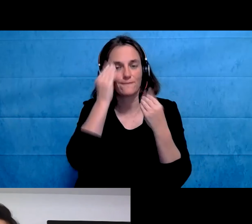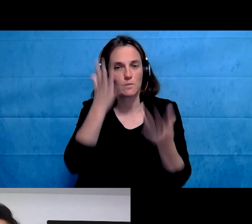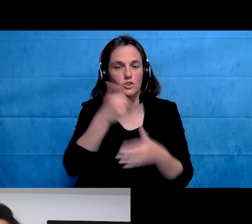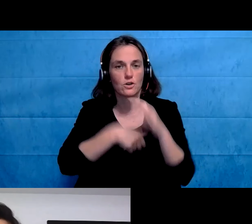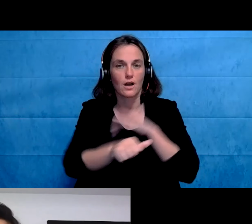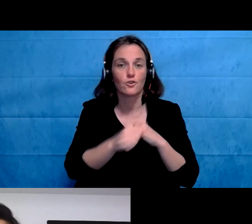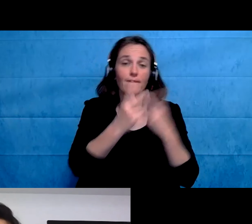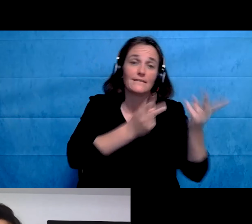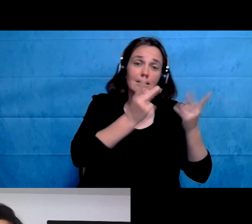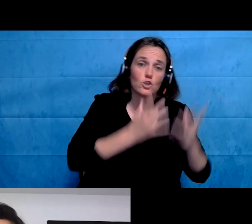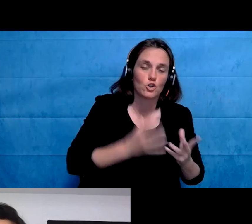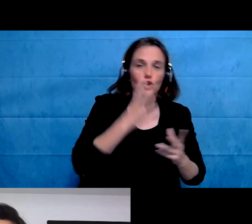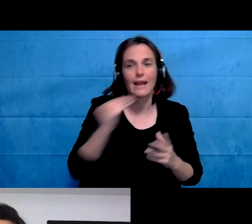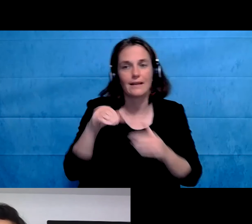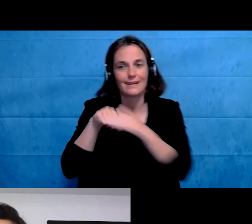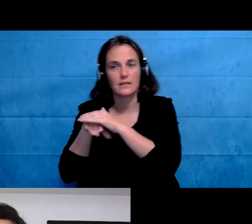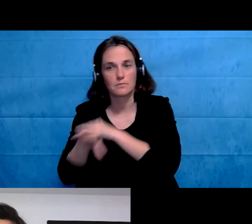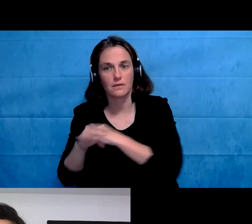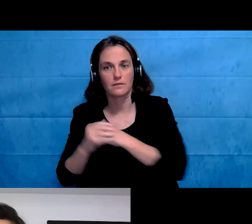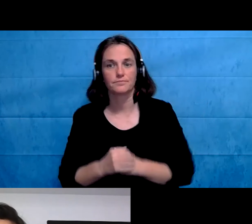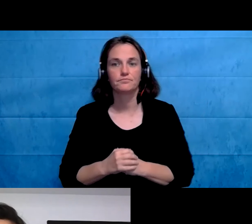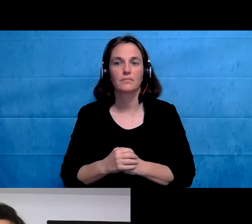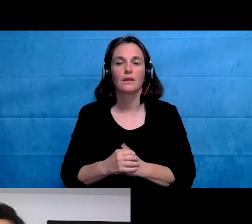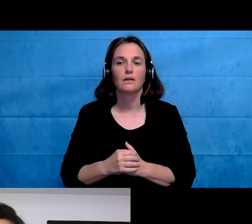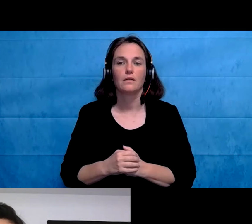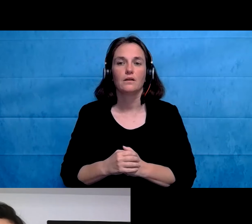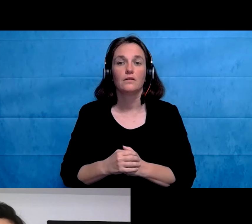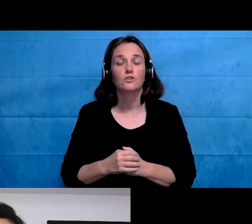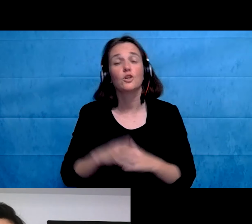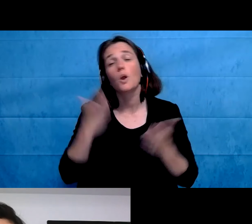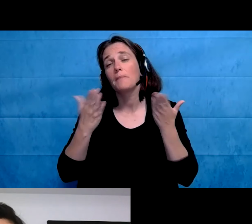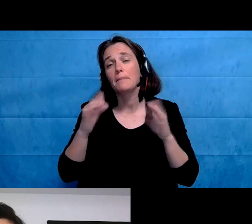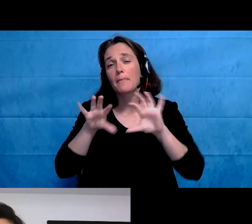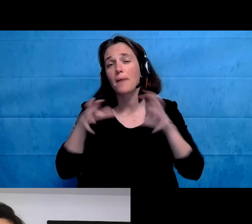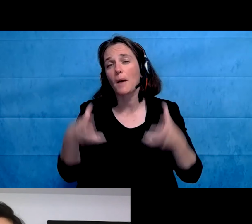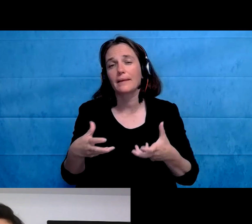about a new population that may not have the vocabulary that we're used to using.